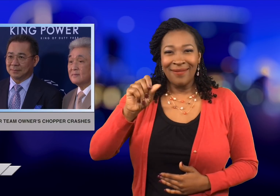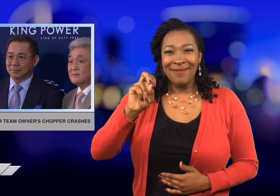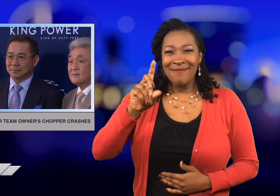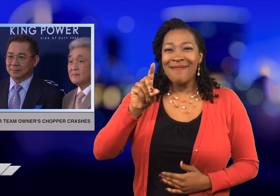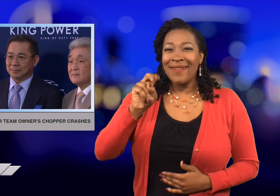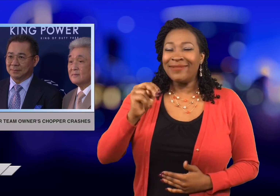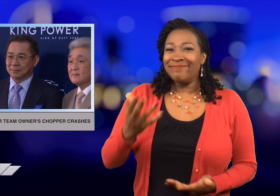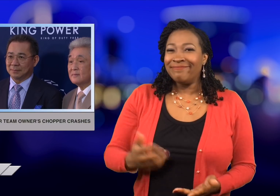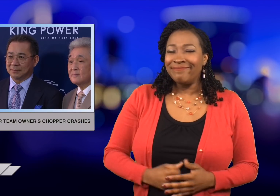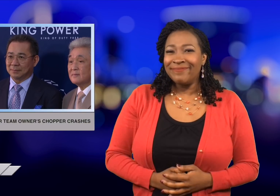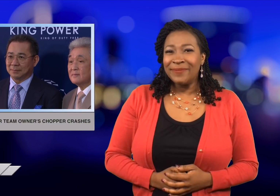after home games.